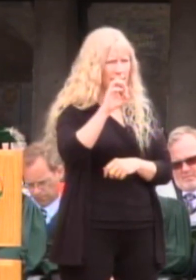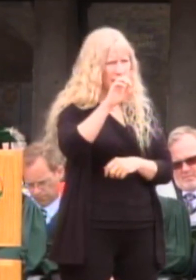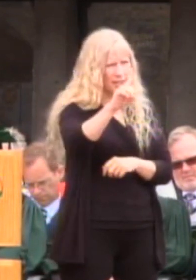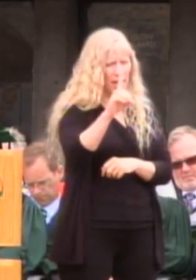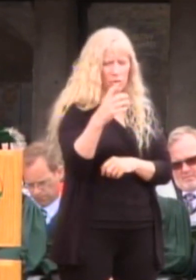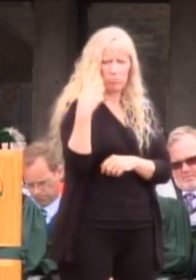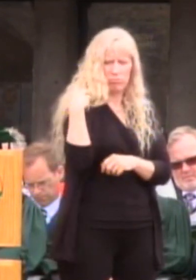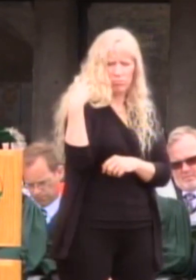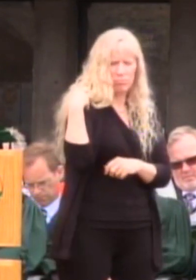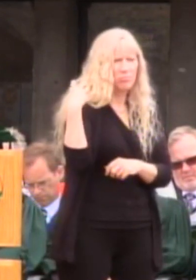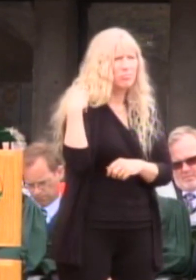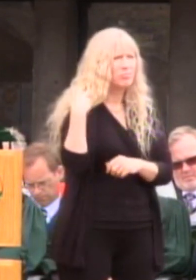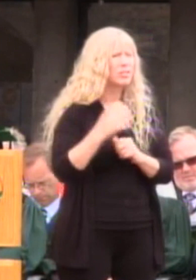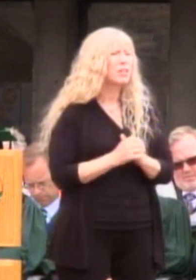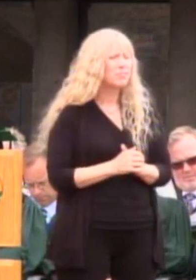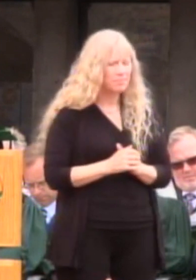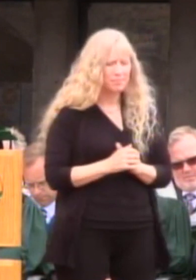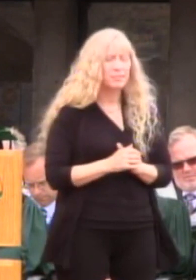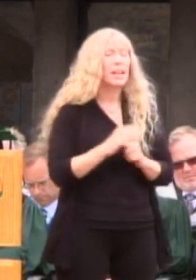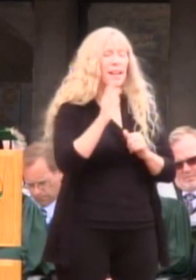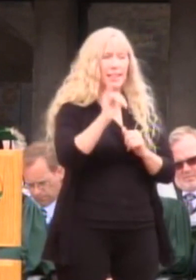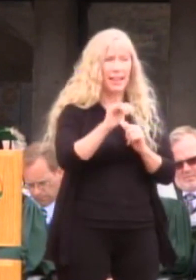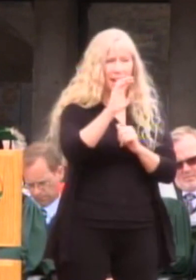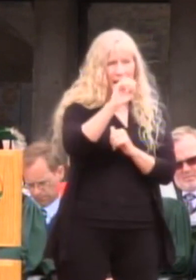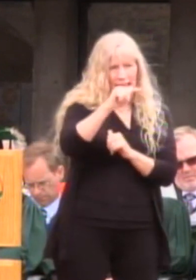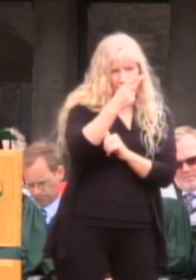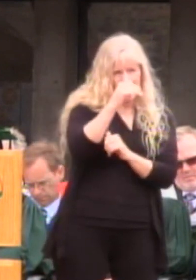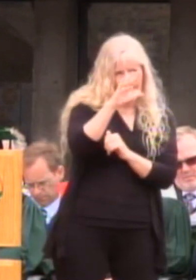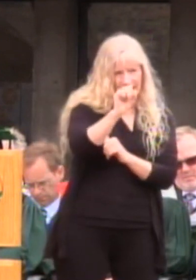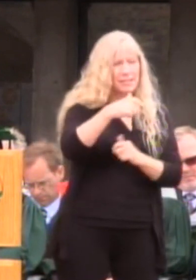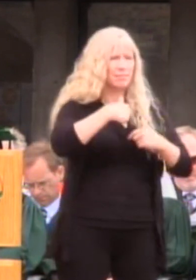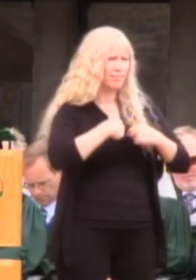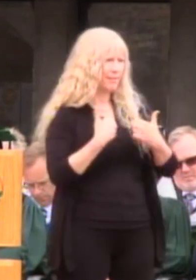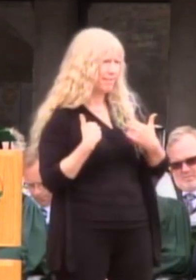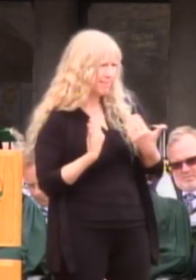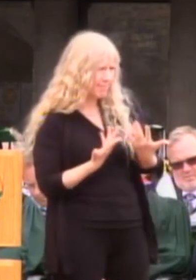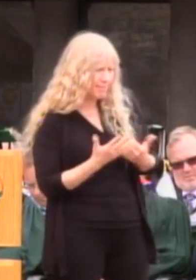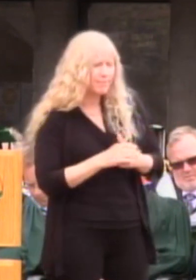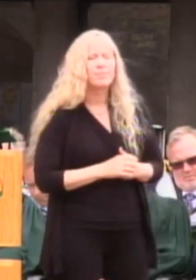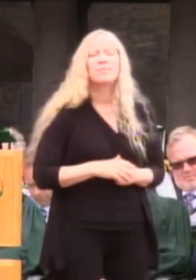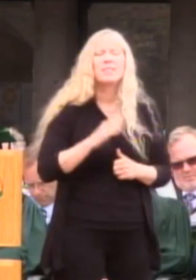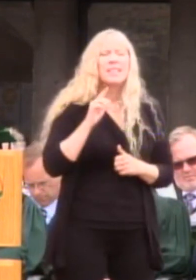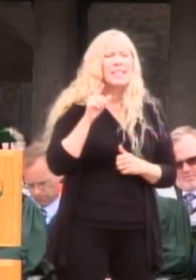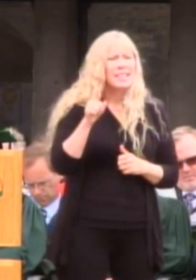I currently hold. The ripple effect of his gifts to Trent include the engagement of Trent